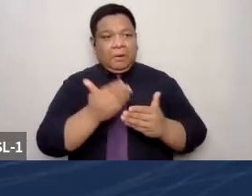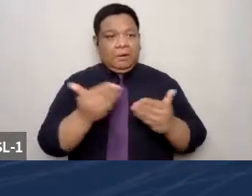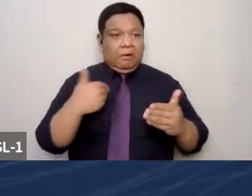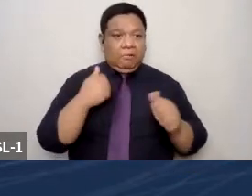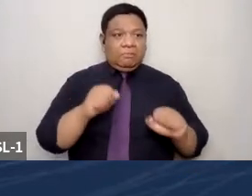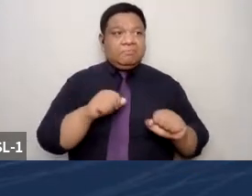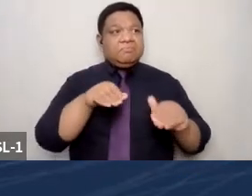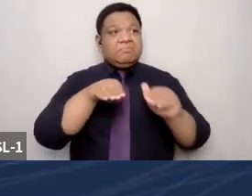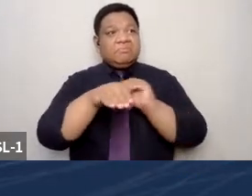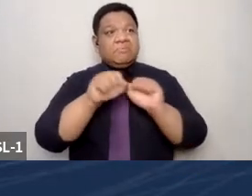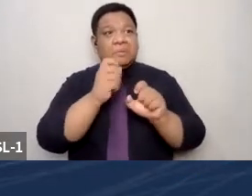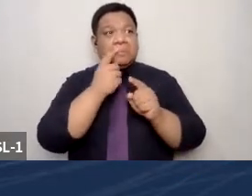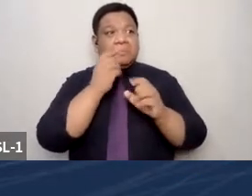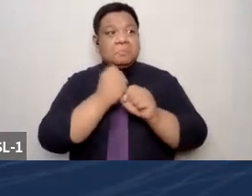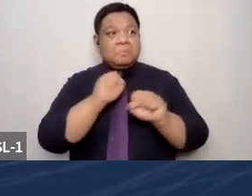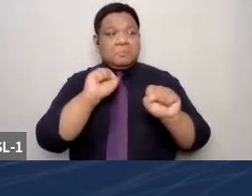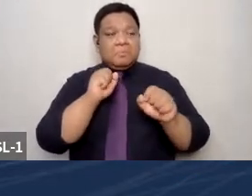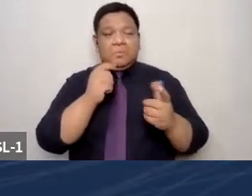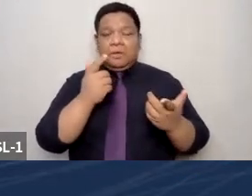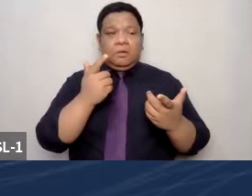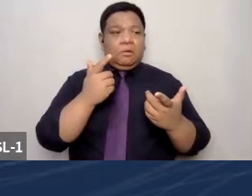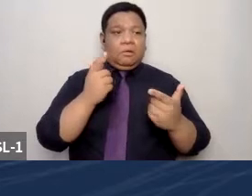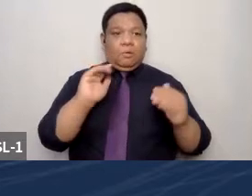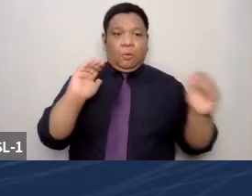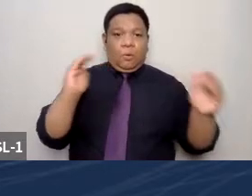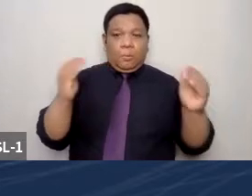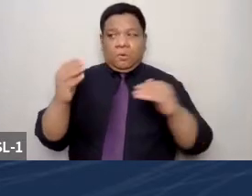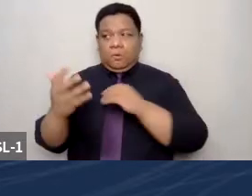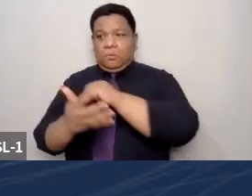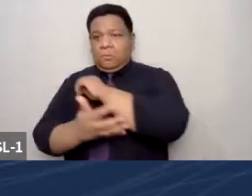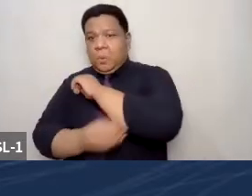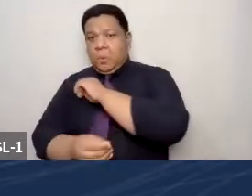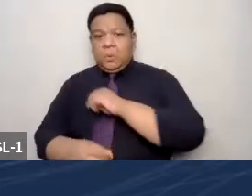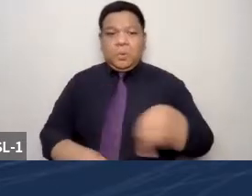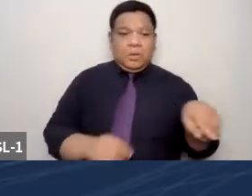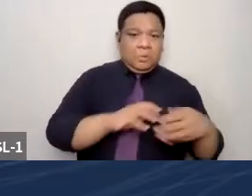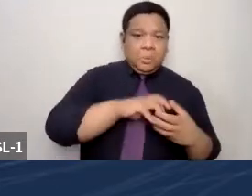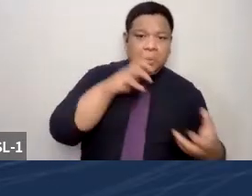You can’t compare what the rich and poor can access in terms of healthcare services.